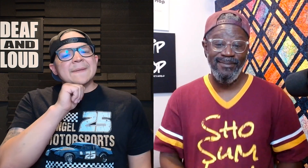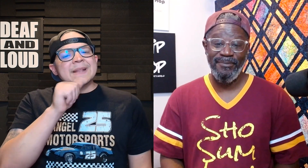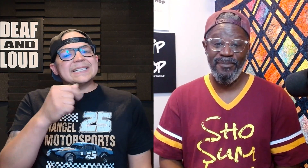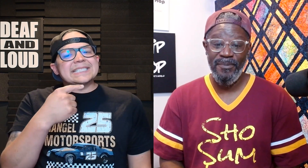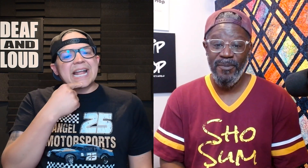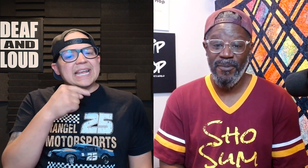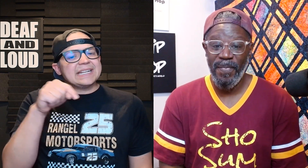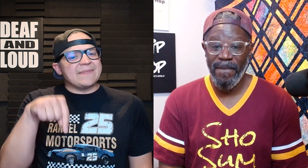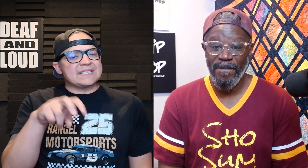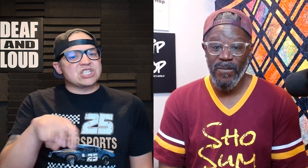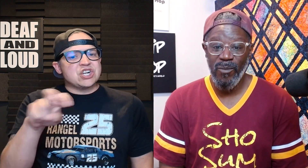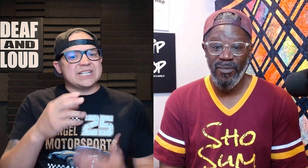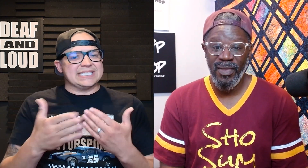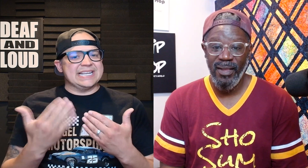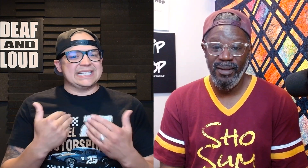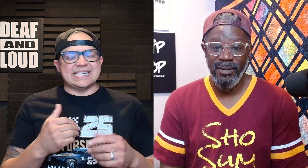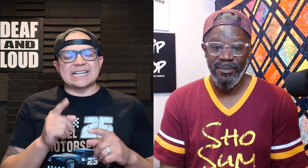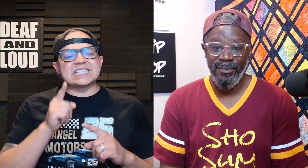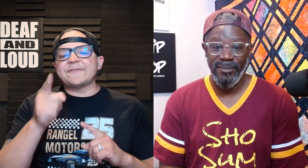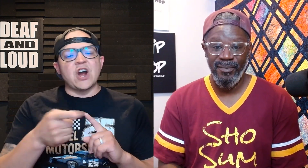Not saying that this journey is easy, it's far